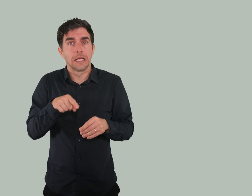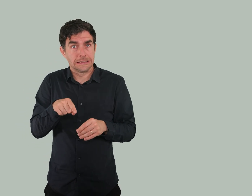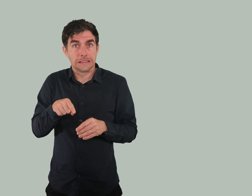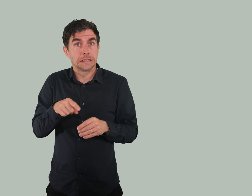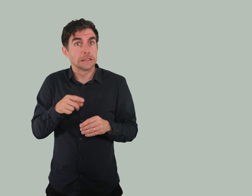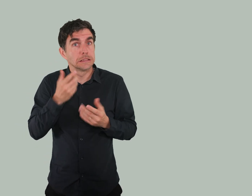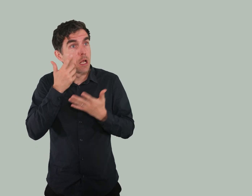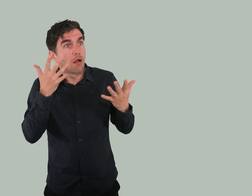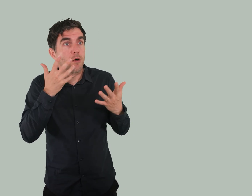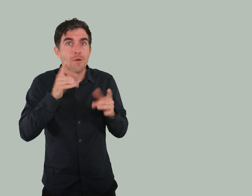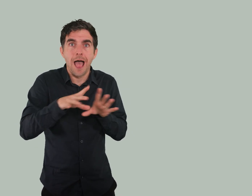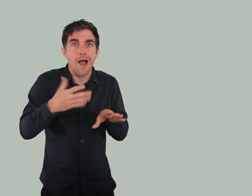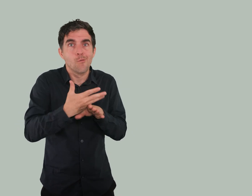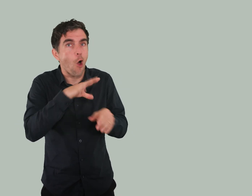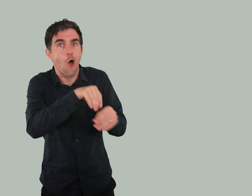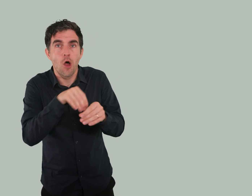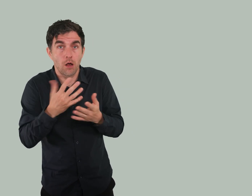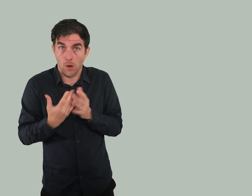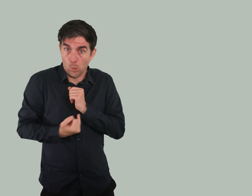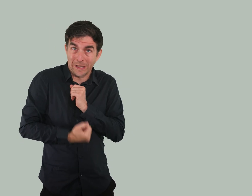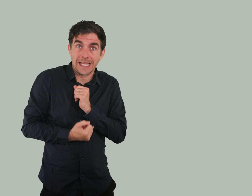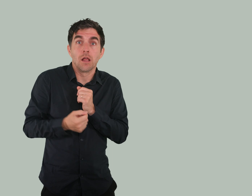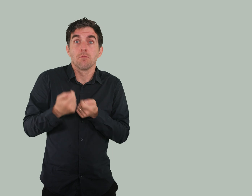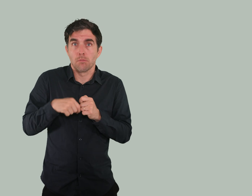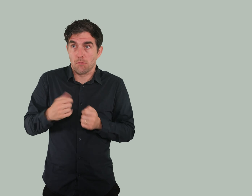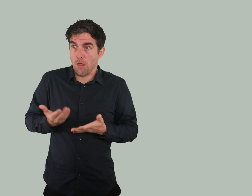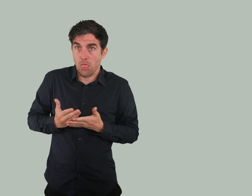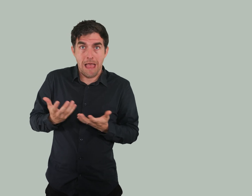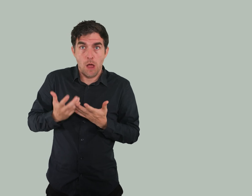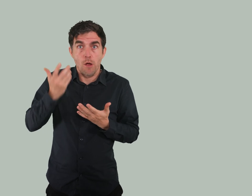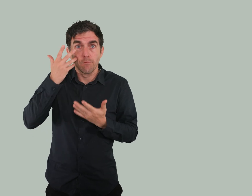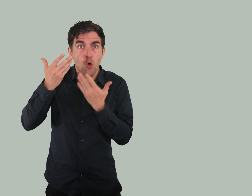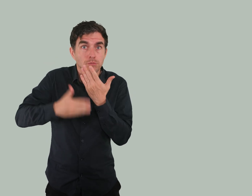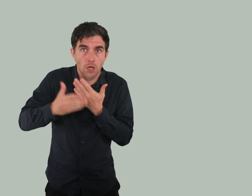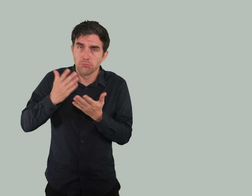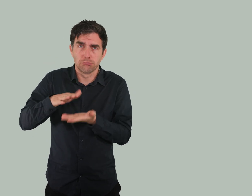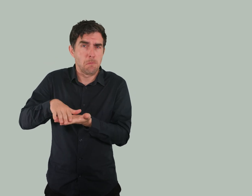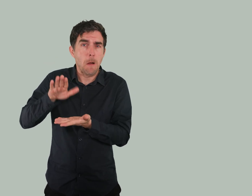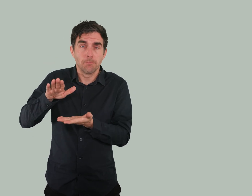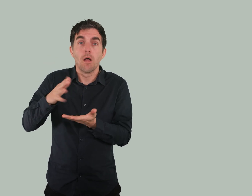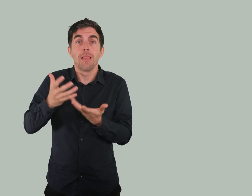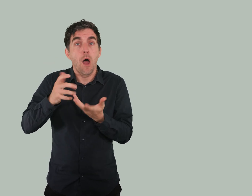When exposure to work is weak, uncertainty about future pathways is higher